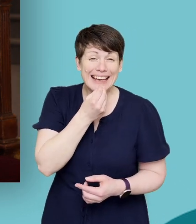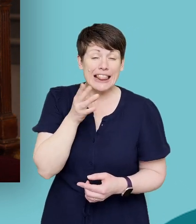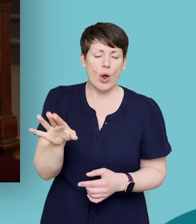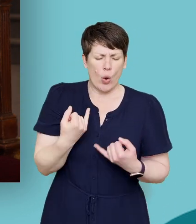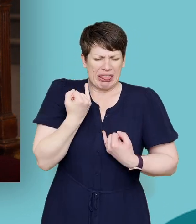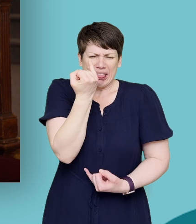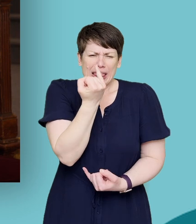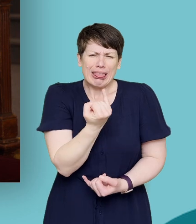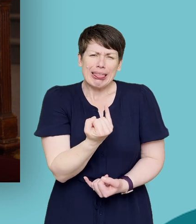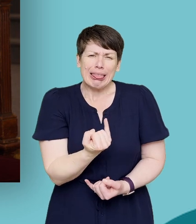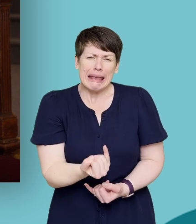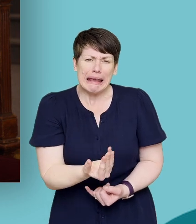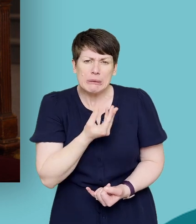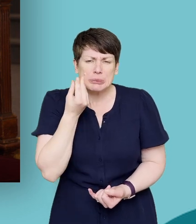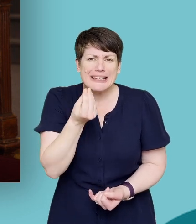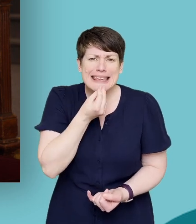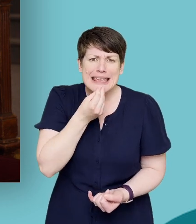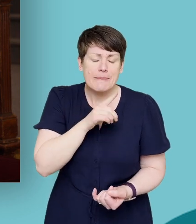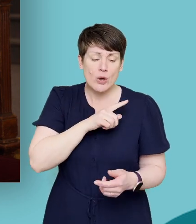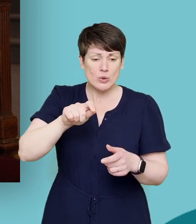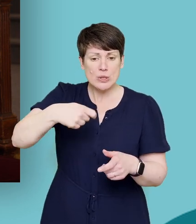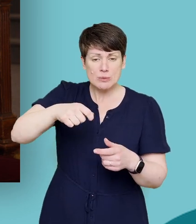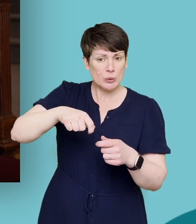table because whilst there is food, they can't eat.